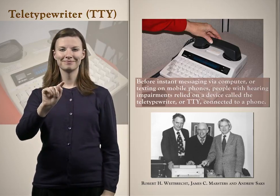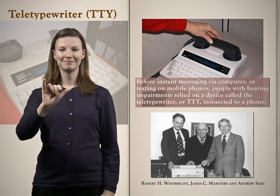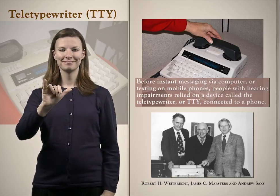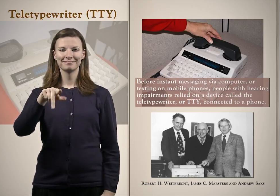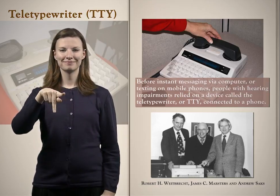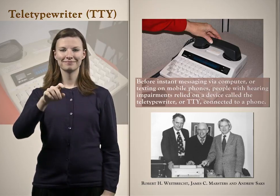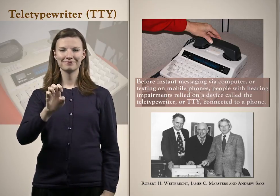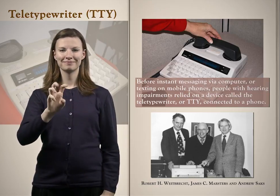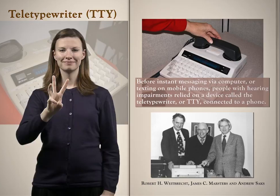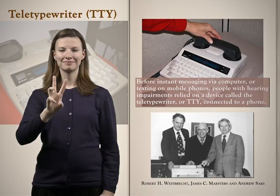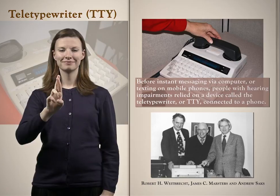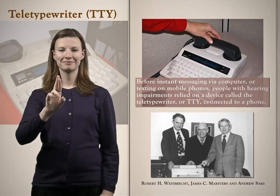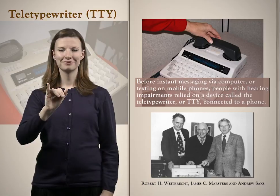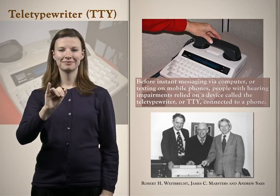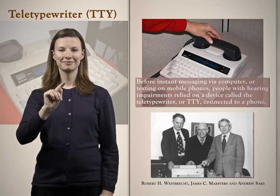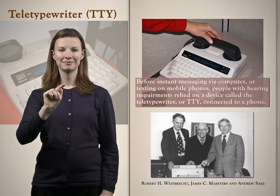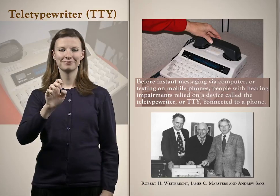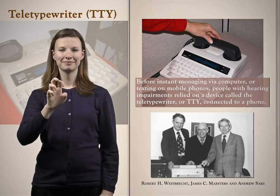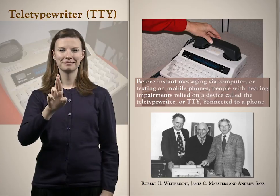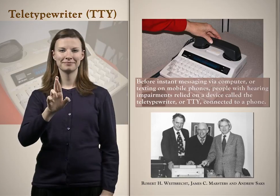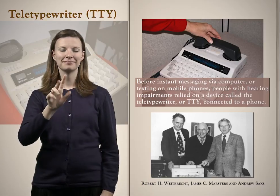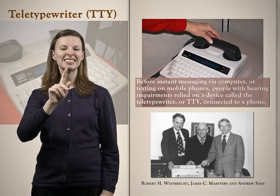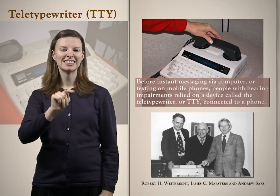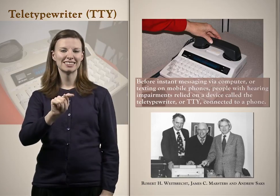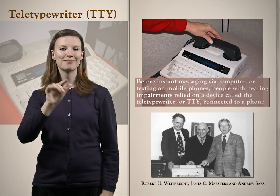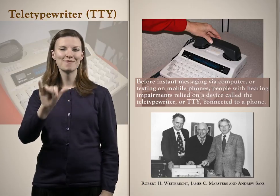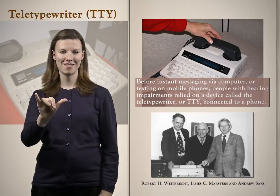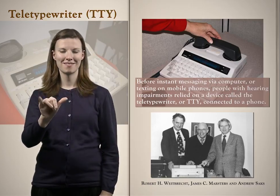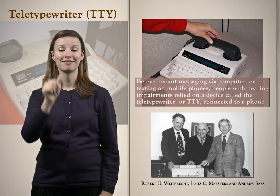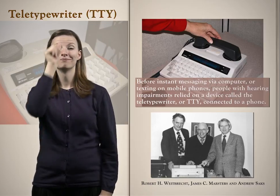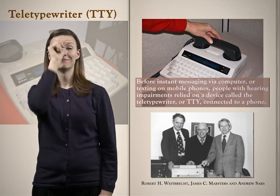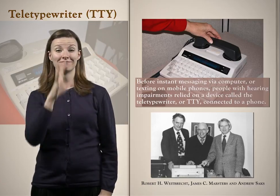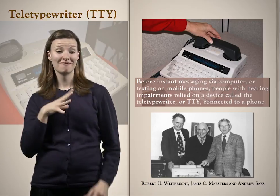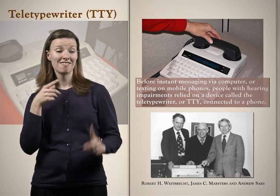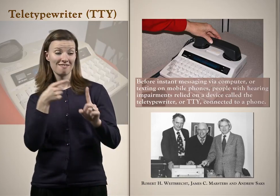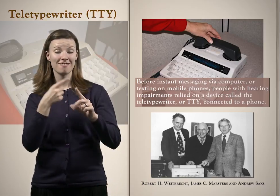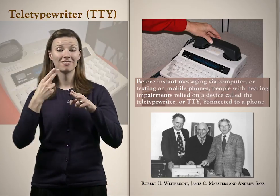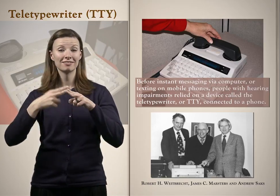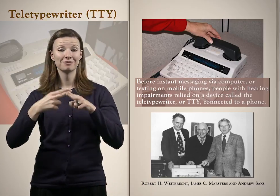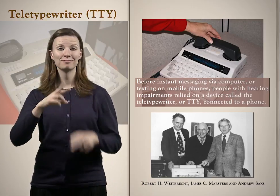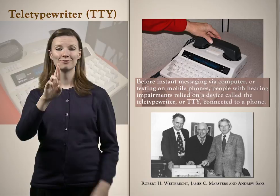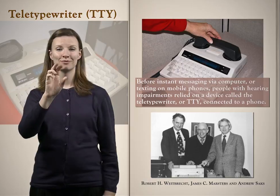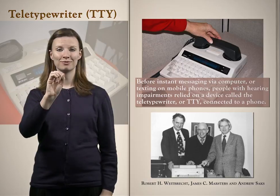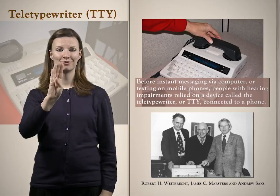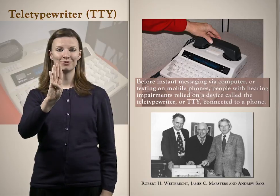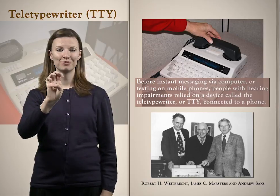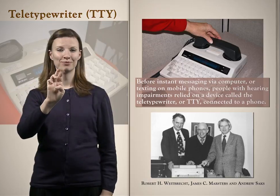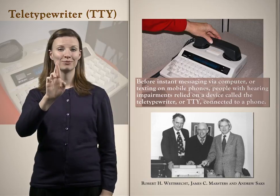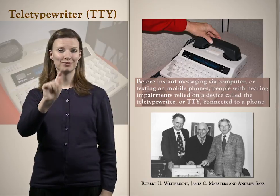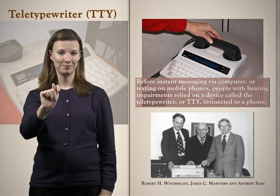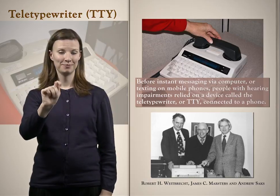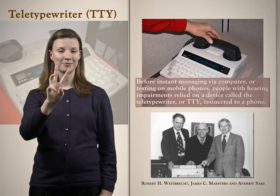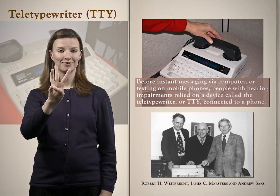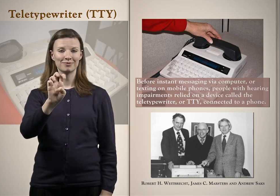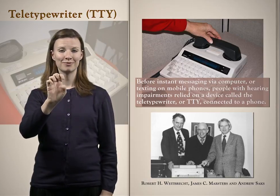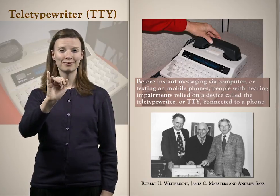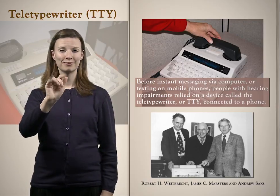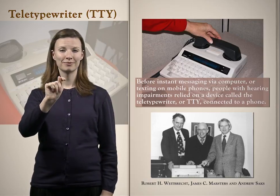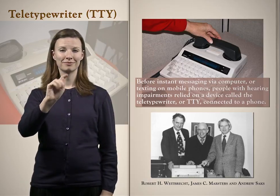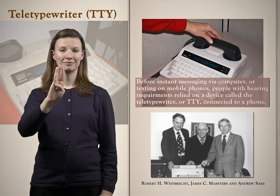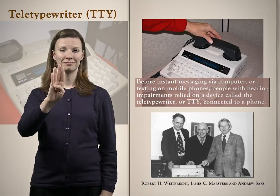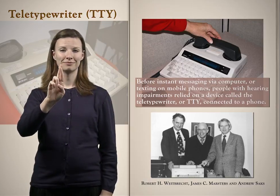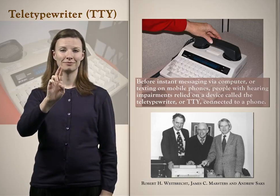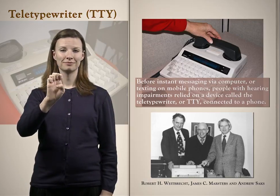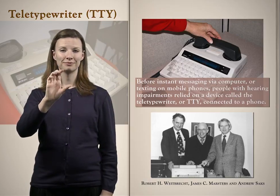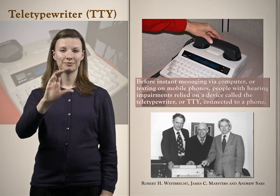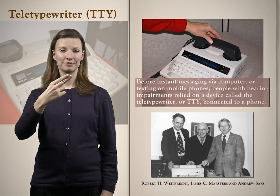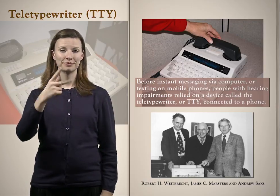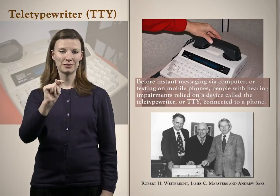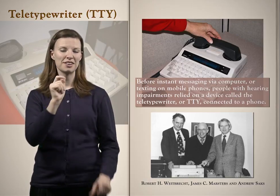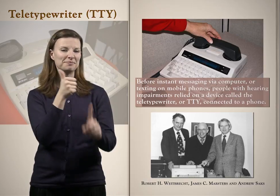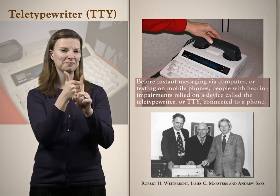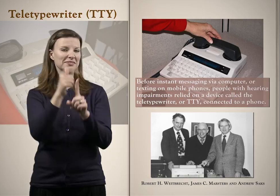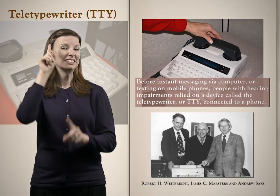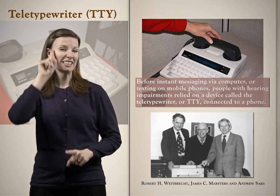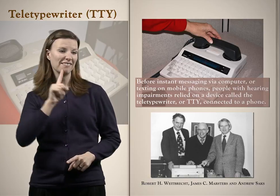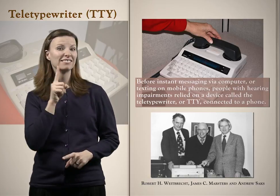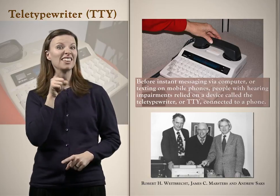Robert Weitbrecht, who was deaf, invented the teletypewriter (TTY),